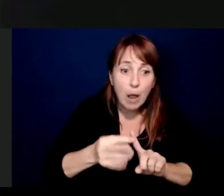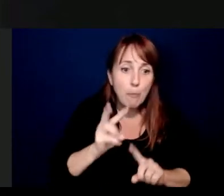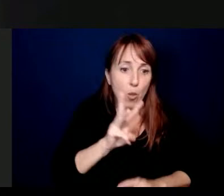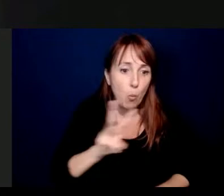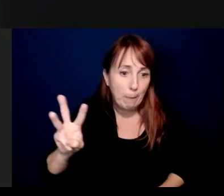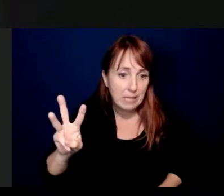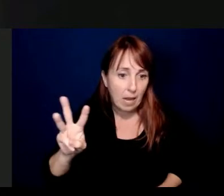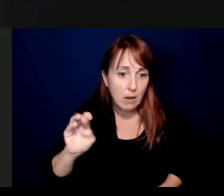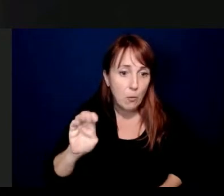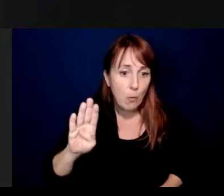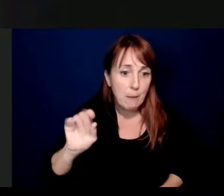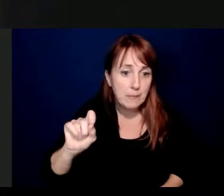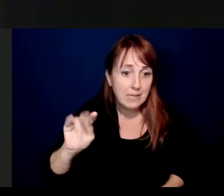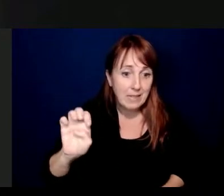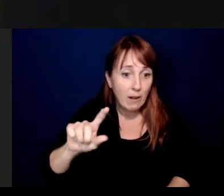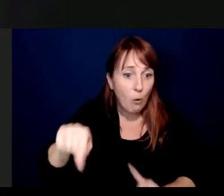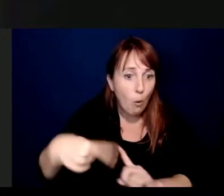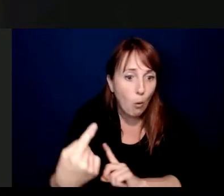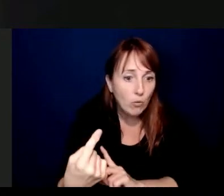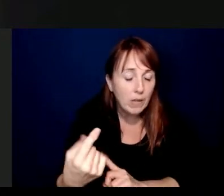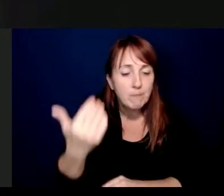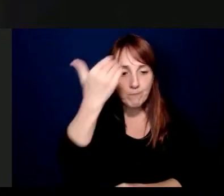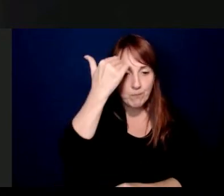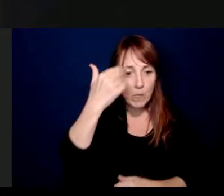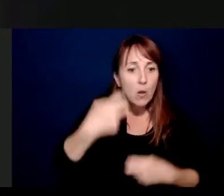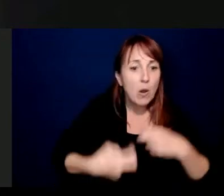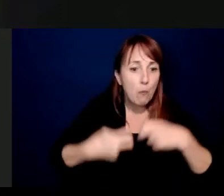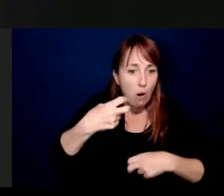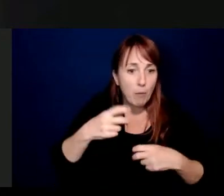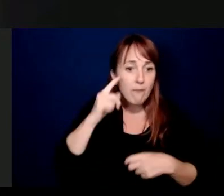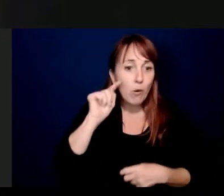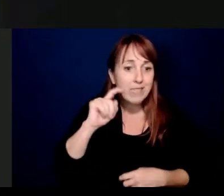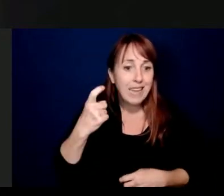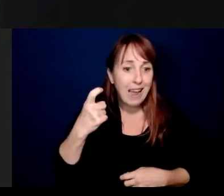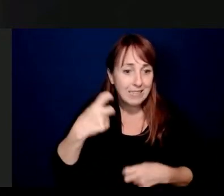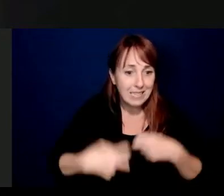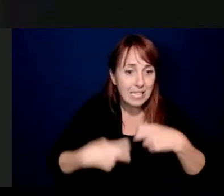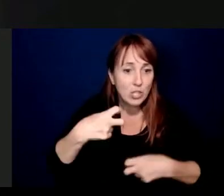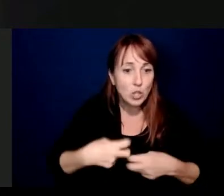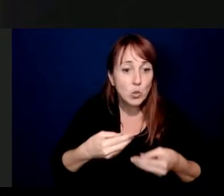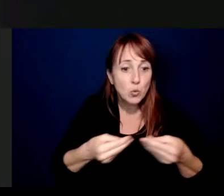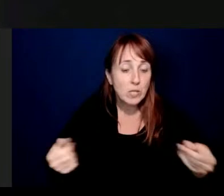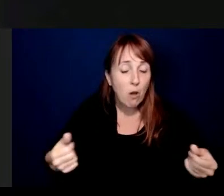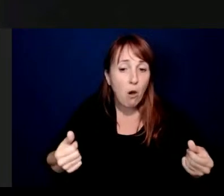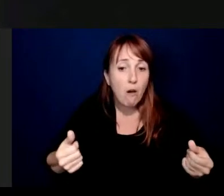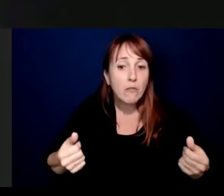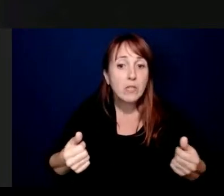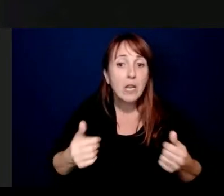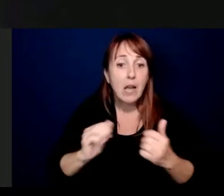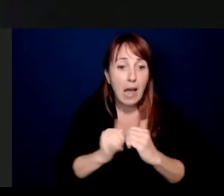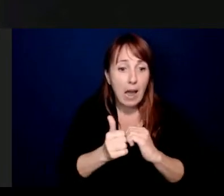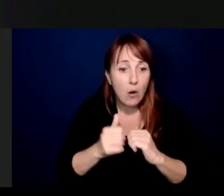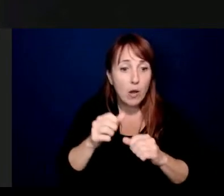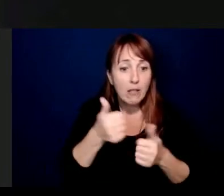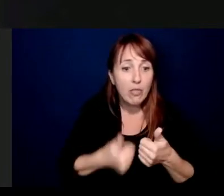And as we know, that was a big issue for taxation issues. That was resolved by the Supreme Court deciding